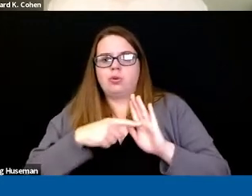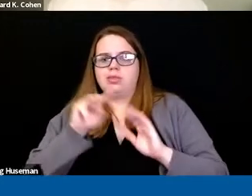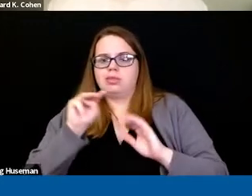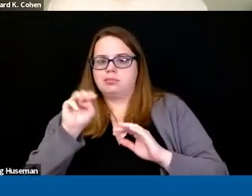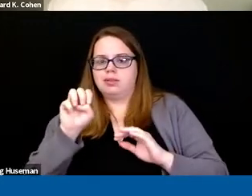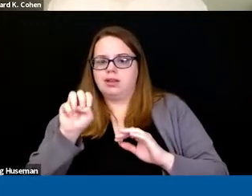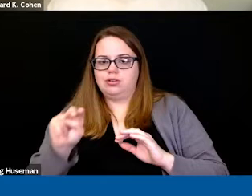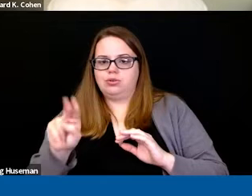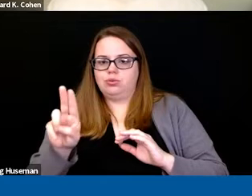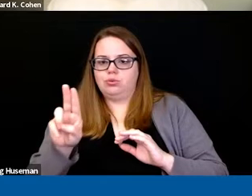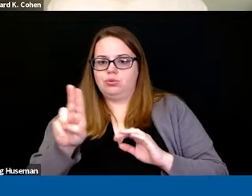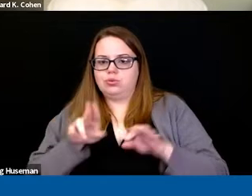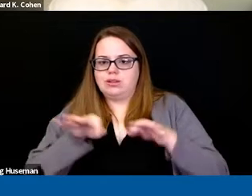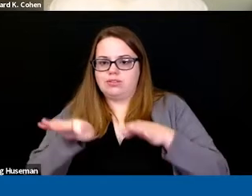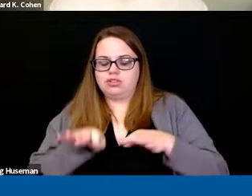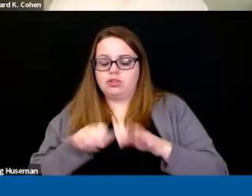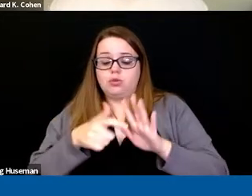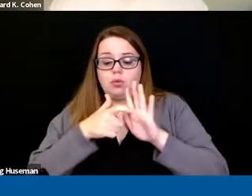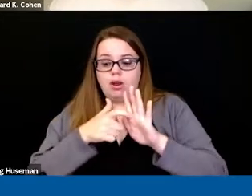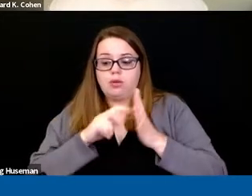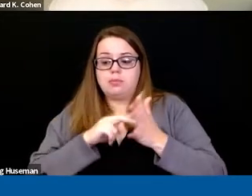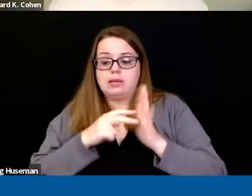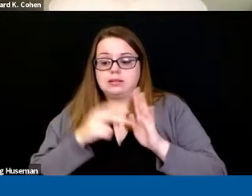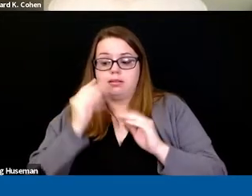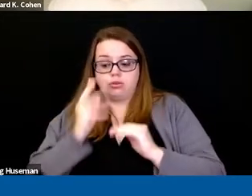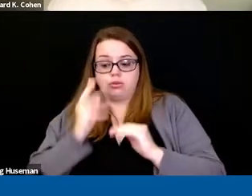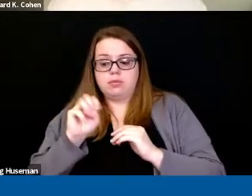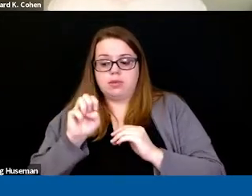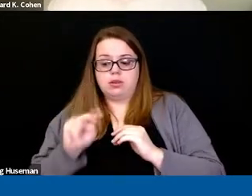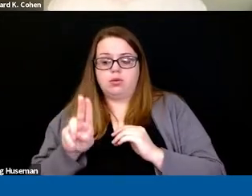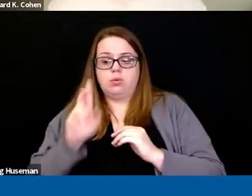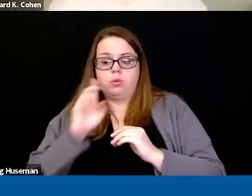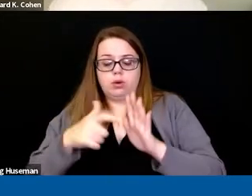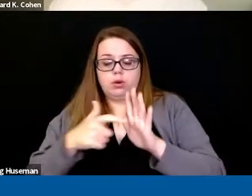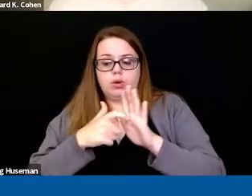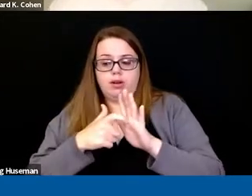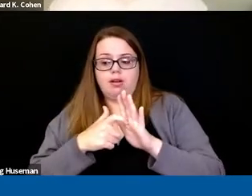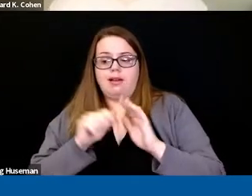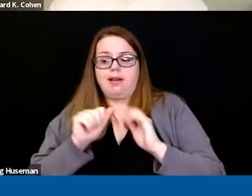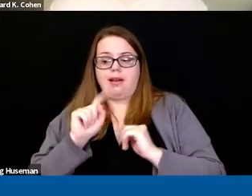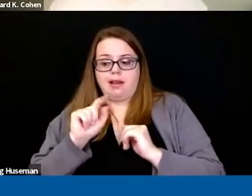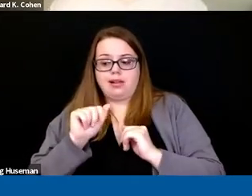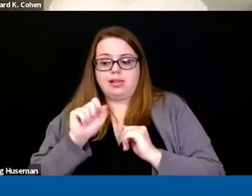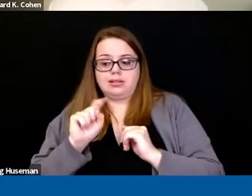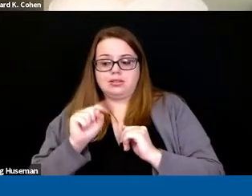The Required Owned Elements here let you know that the menu role will require at least one instance of an element with one of these roles.